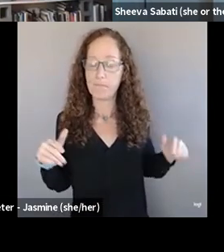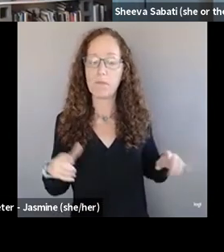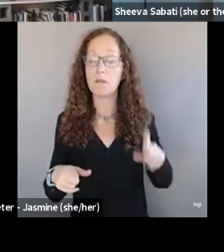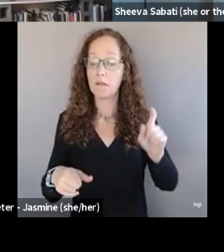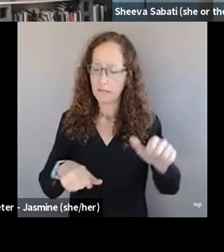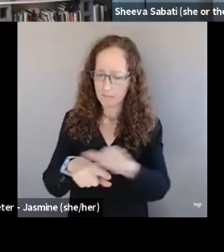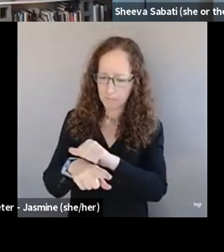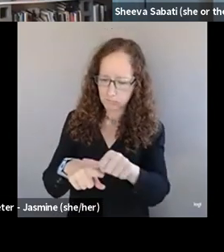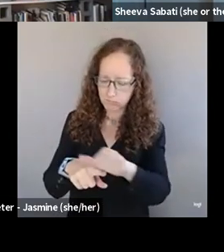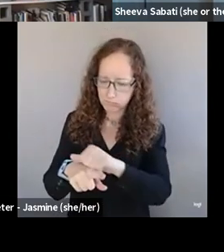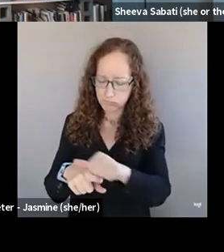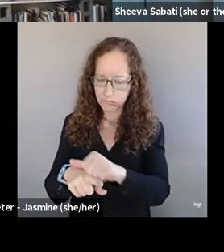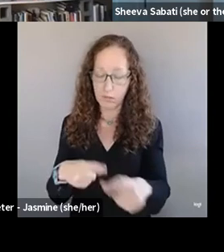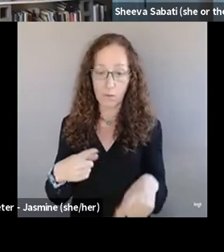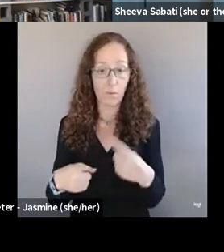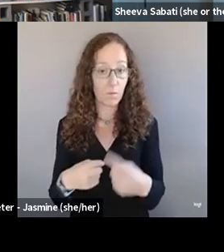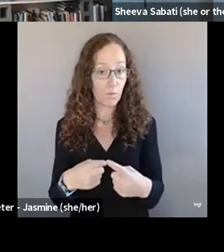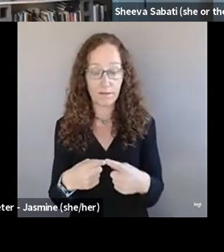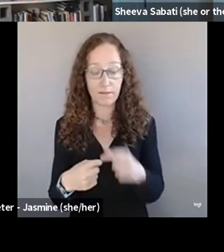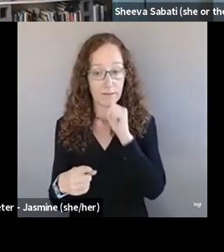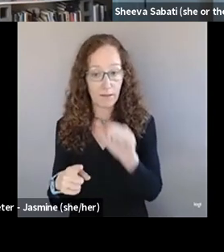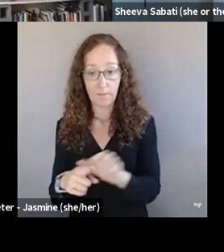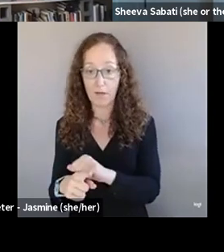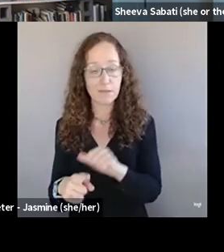time we're not practicing, or not practicing. But we also need